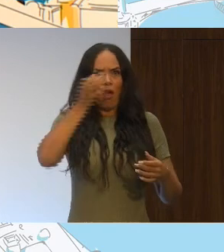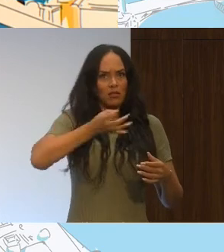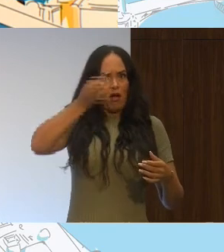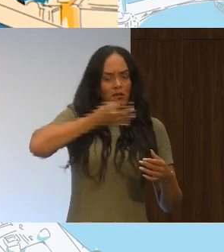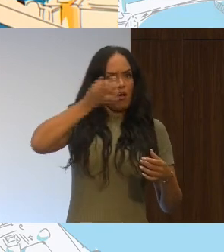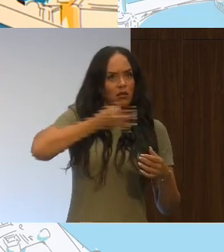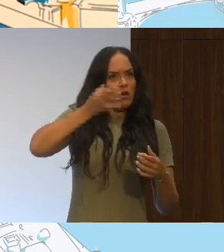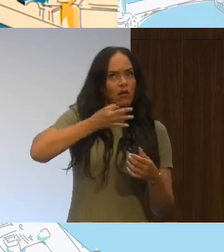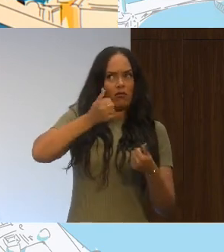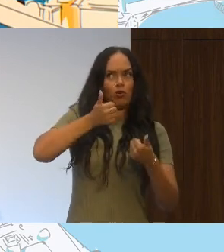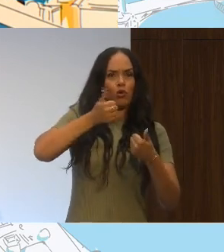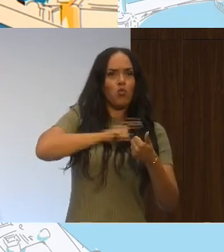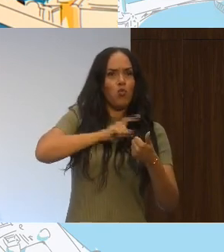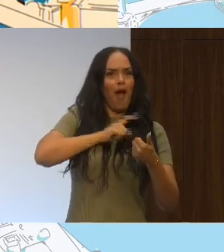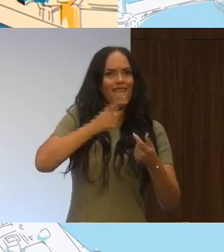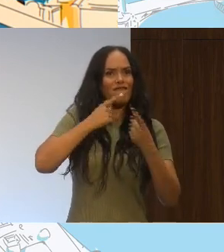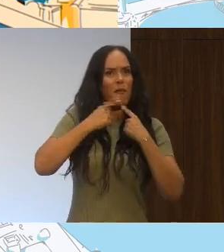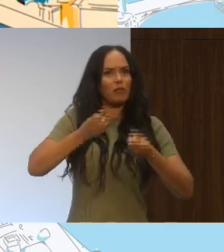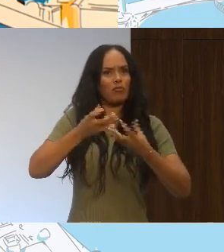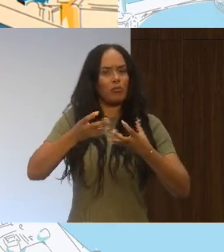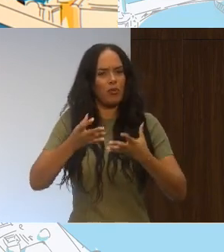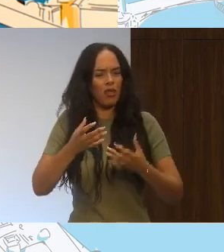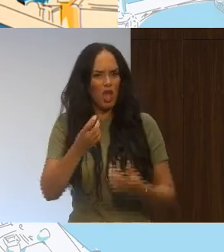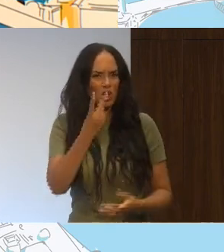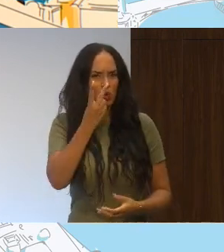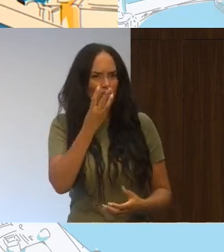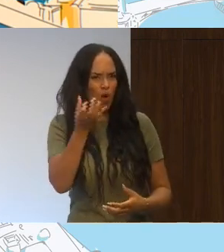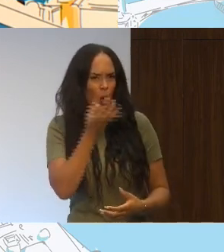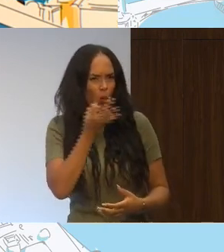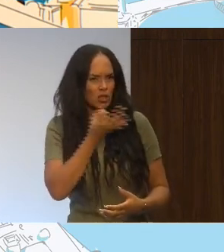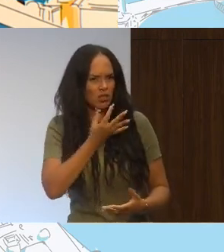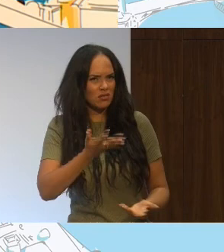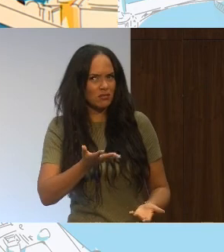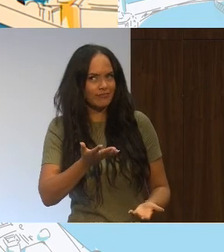because if they just ask you two or three questions, they’re either